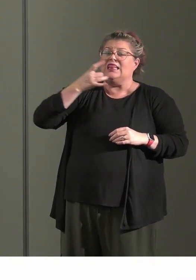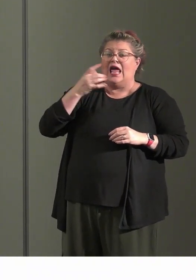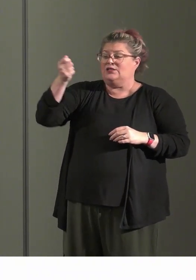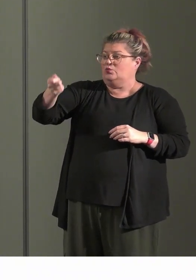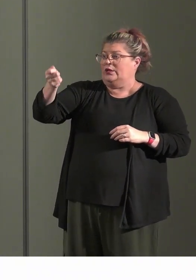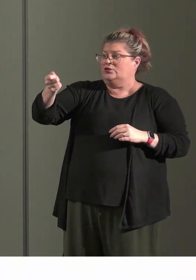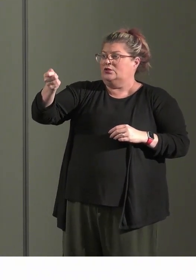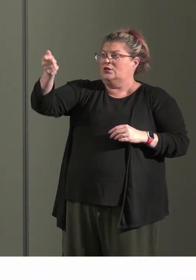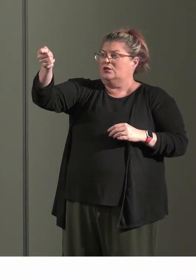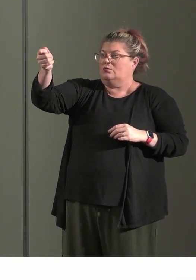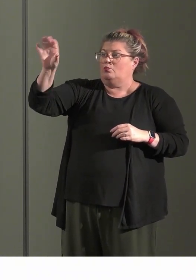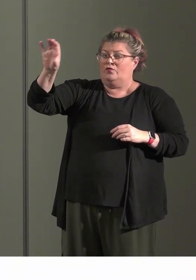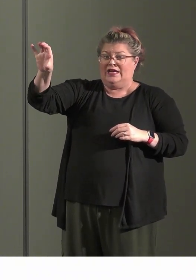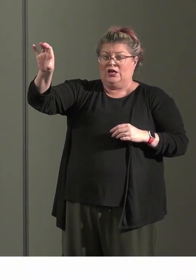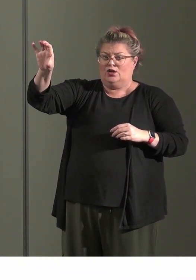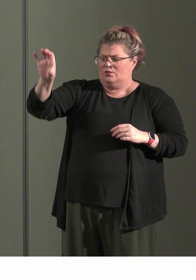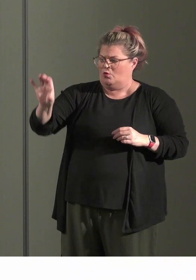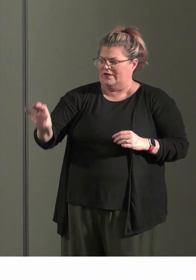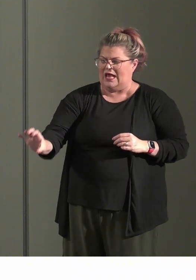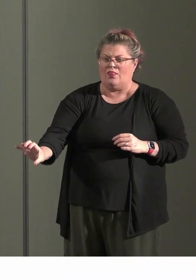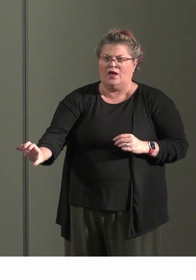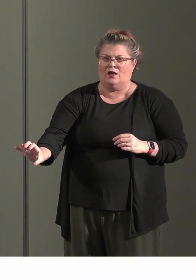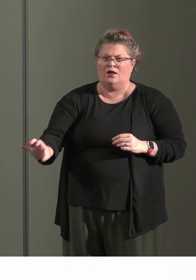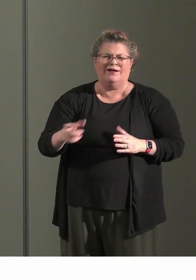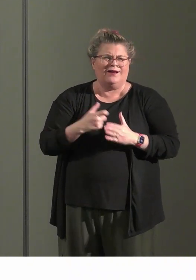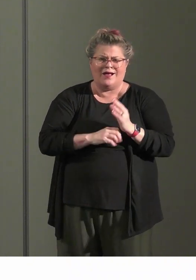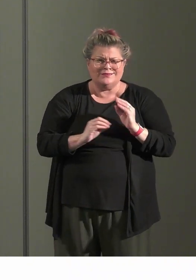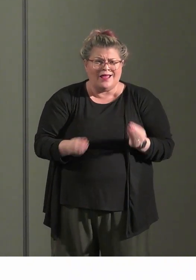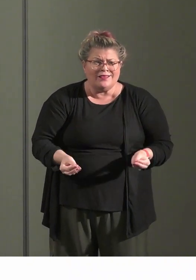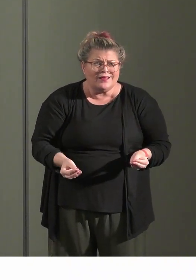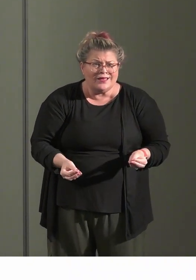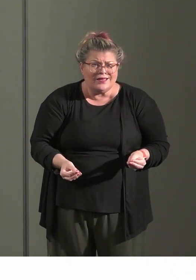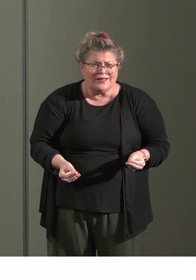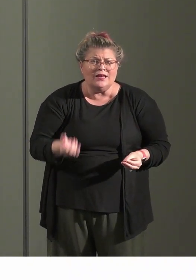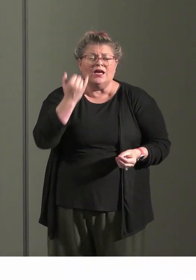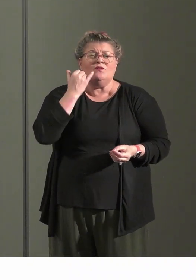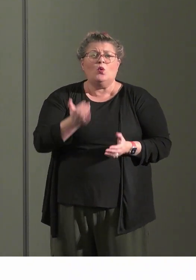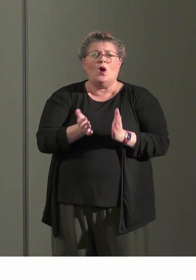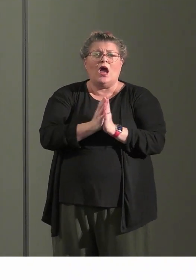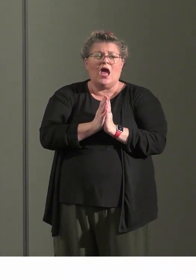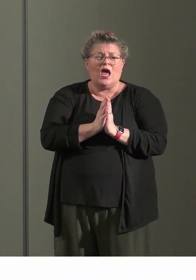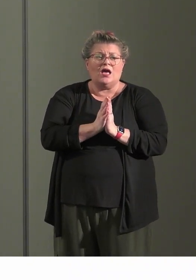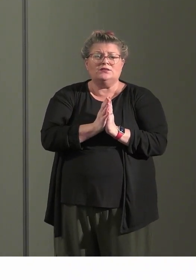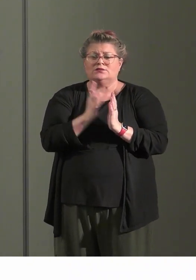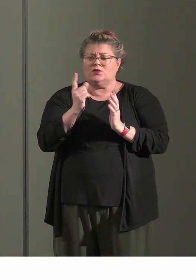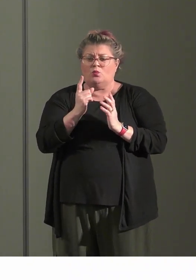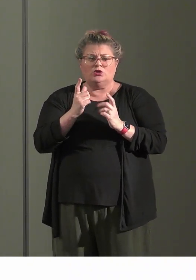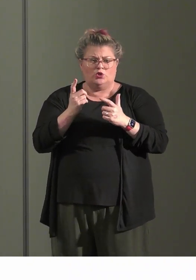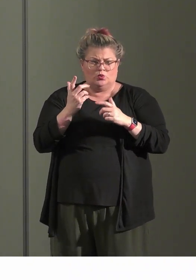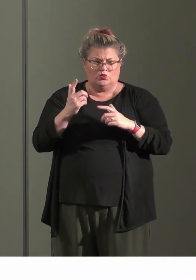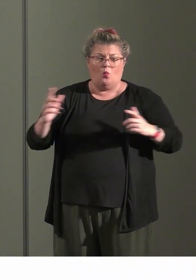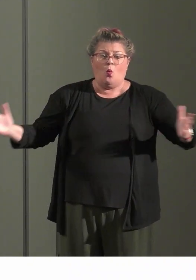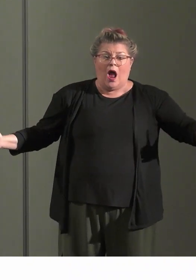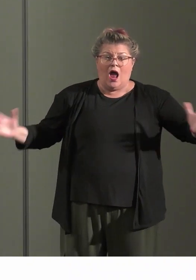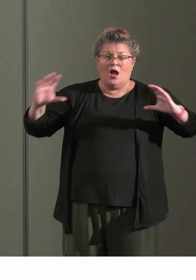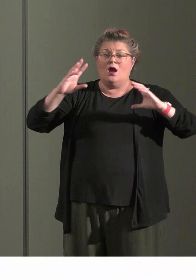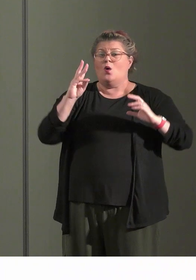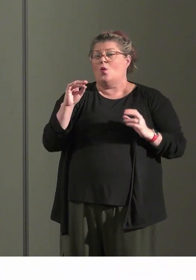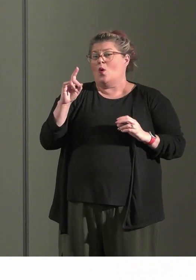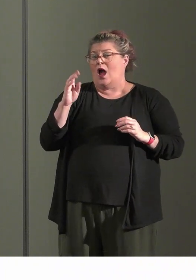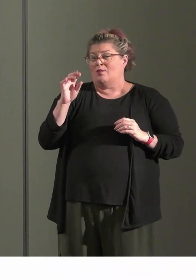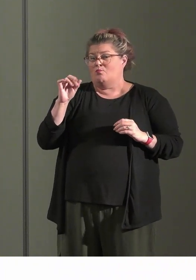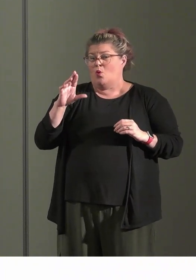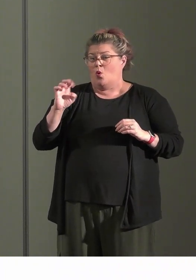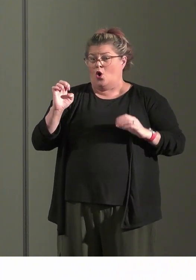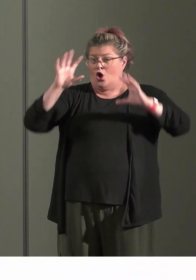is no additional cost. You ask somebody to use a wider or smaller door there is no additional